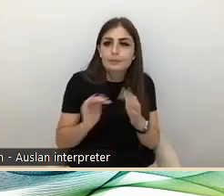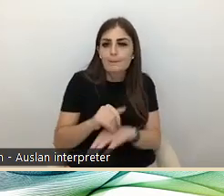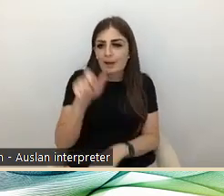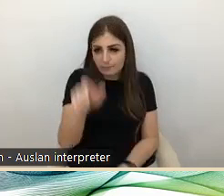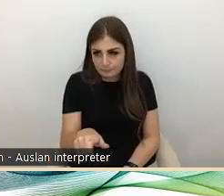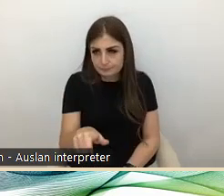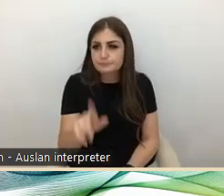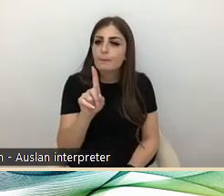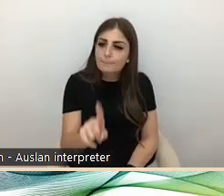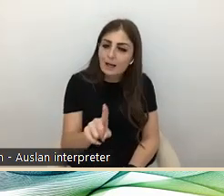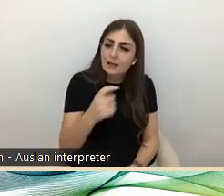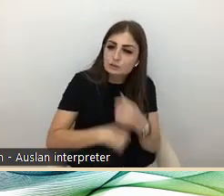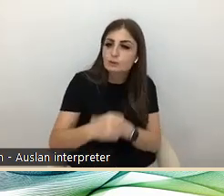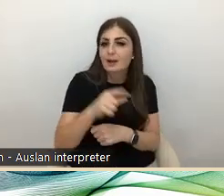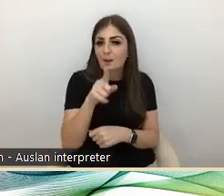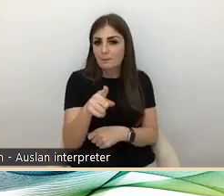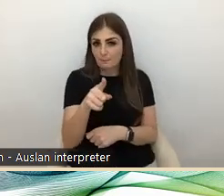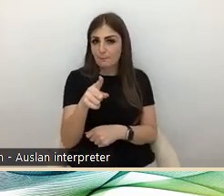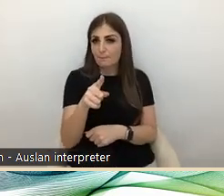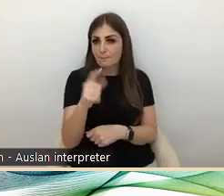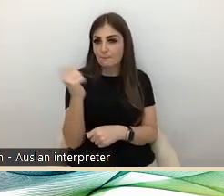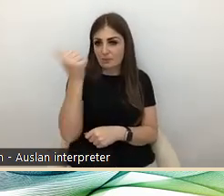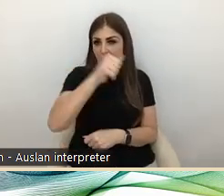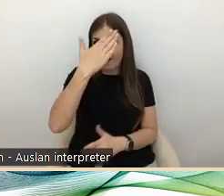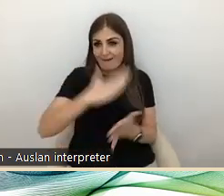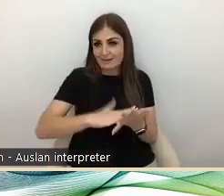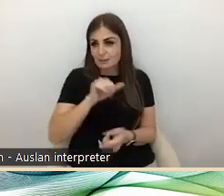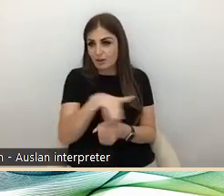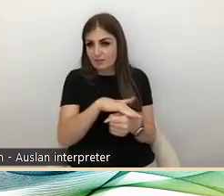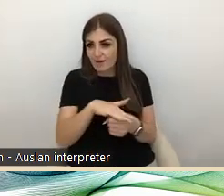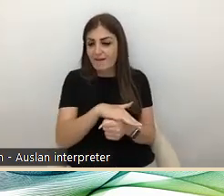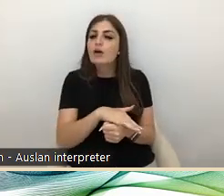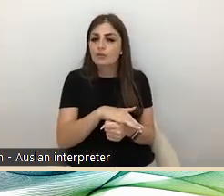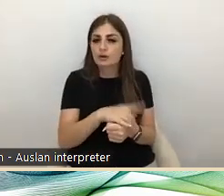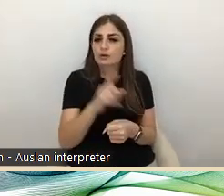I guess to become an independent expert, the experts on the panel come from a range of